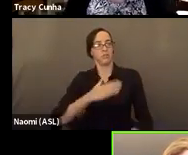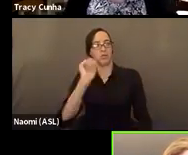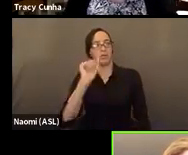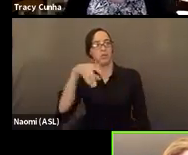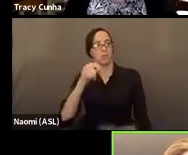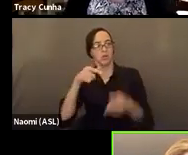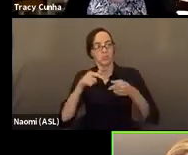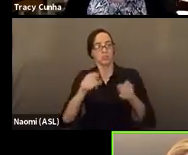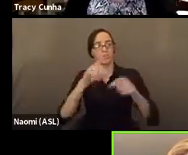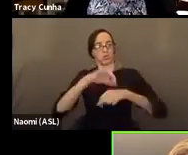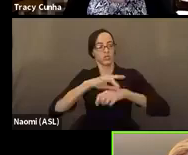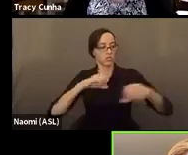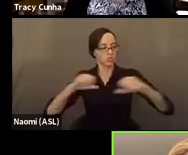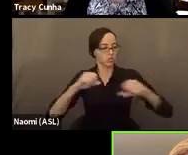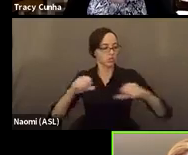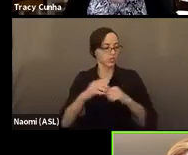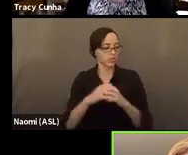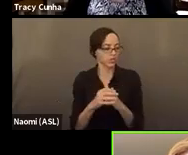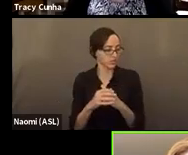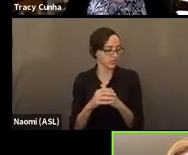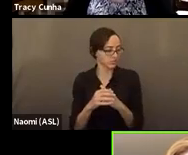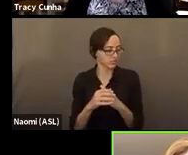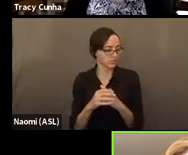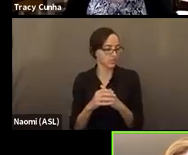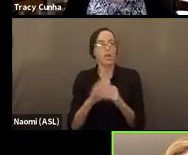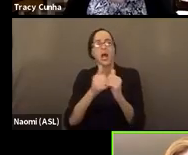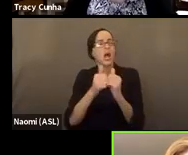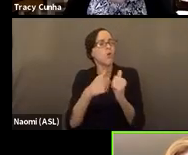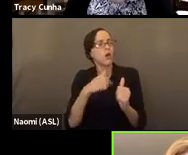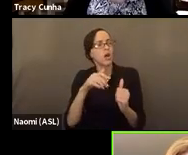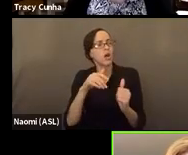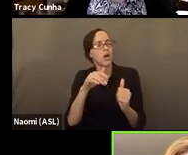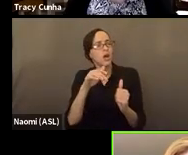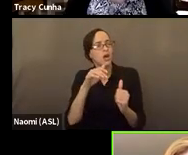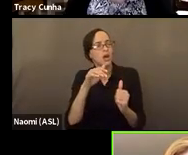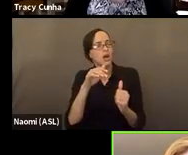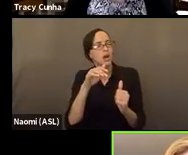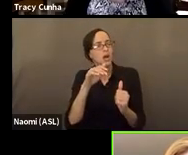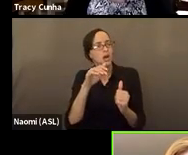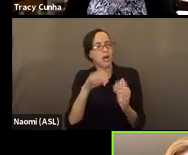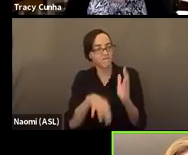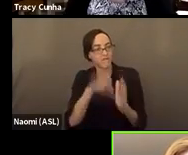and how do they find out what the information is regarding the safety of that apartment in